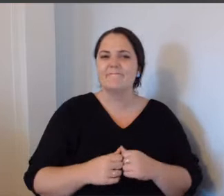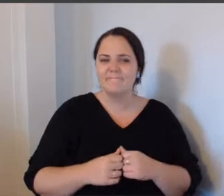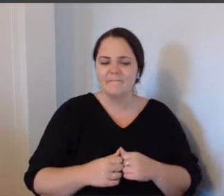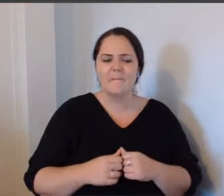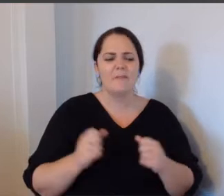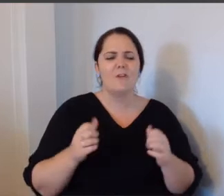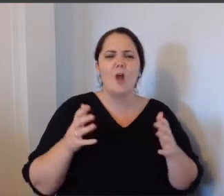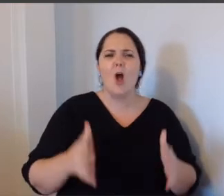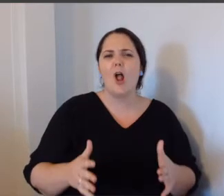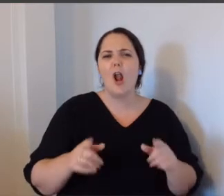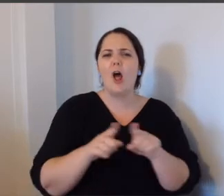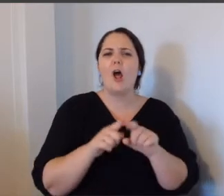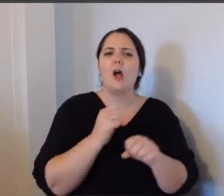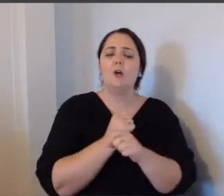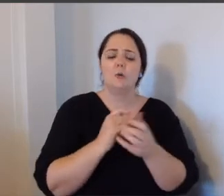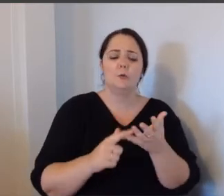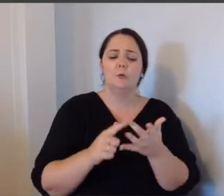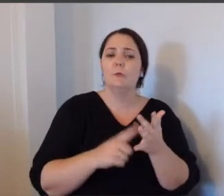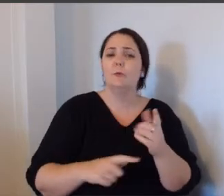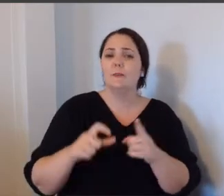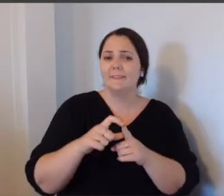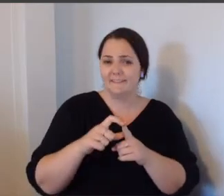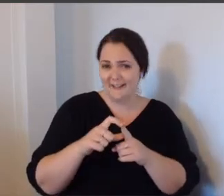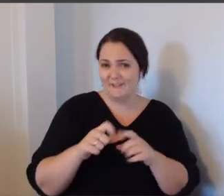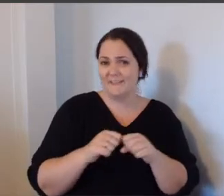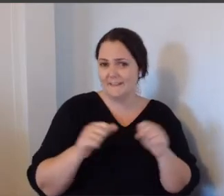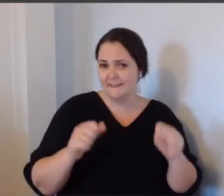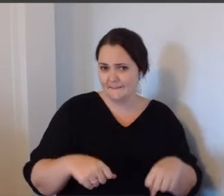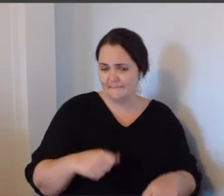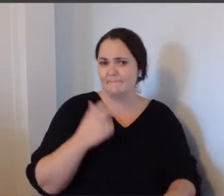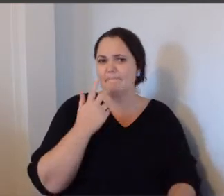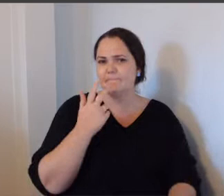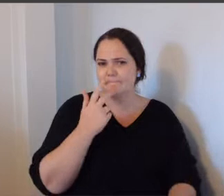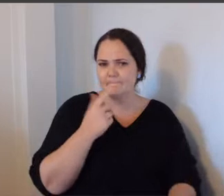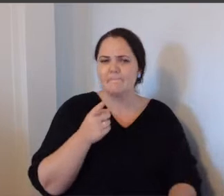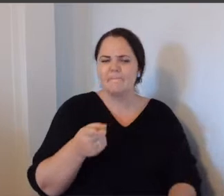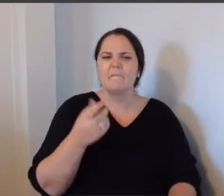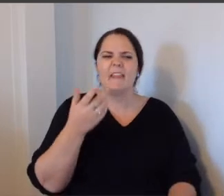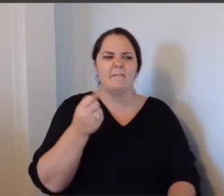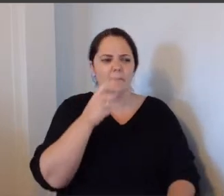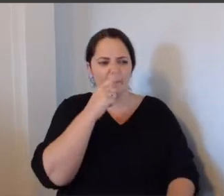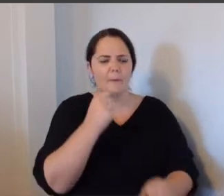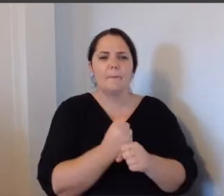medieval guild systems. Sculptors for example, belonged to the Guild of Stone and Woodworkers